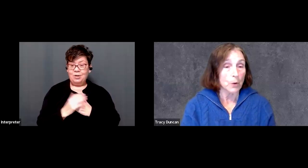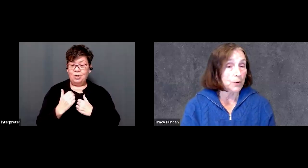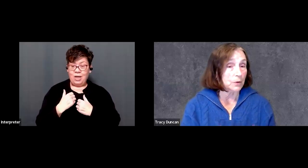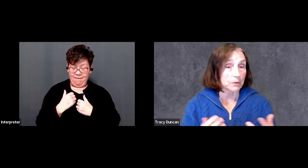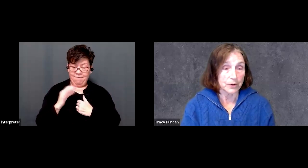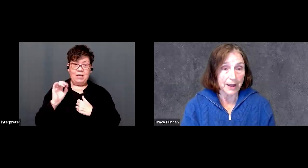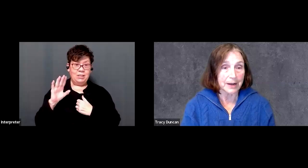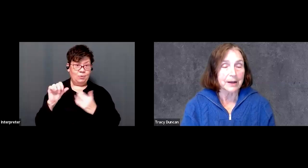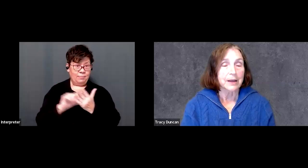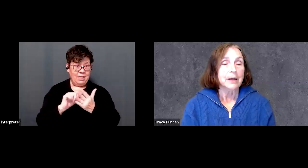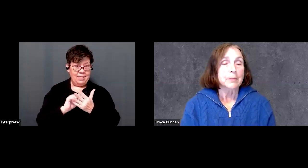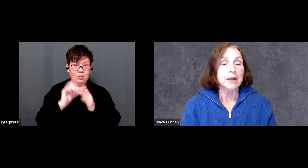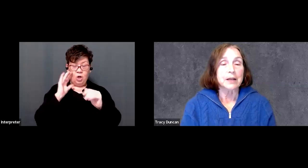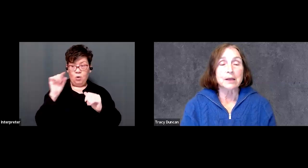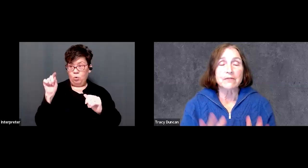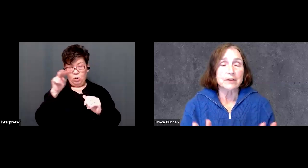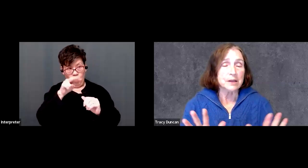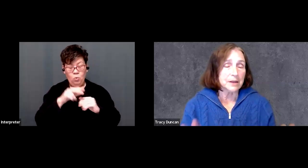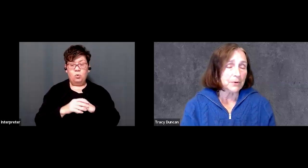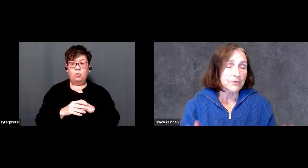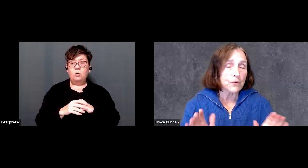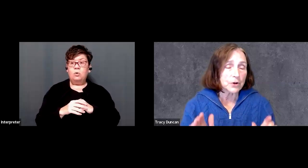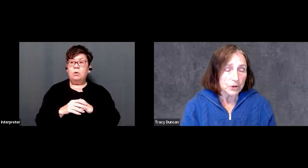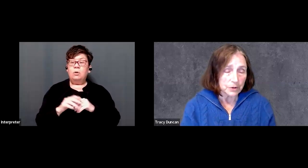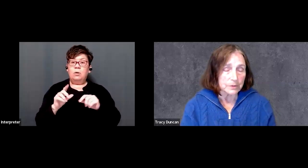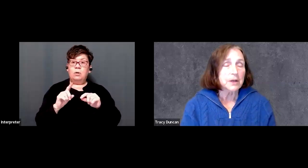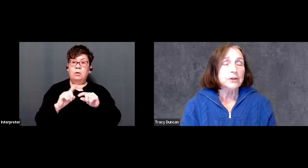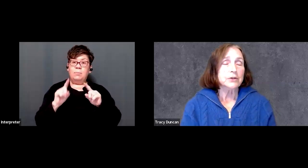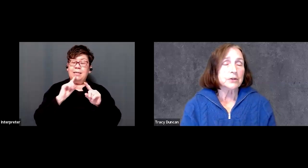I hope you'll look at it. But it's very simple for you